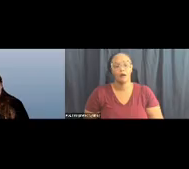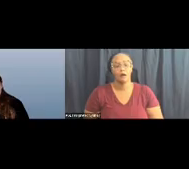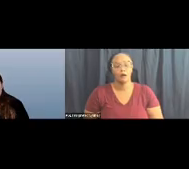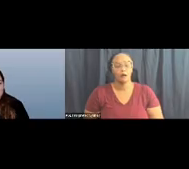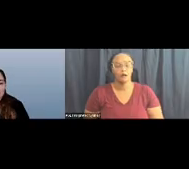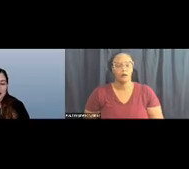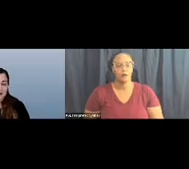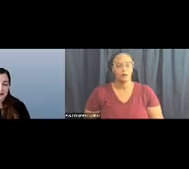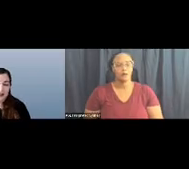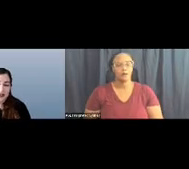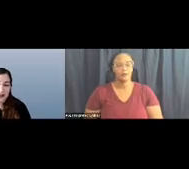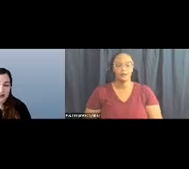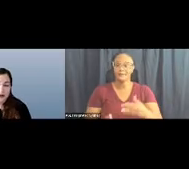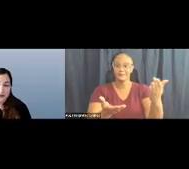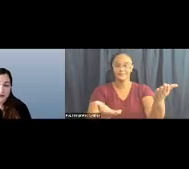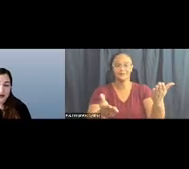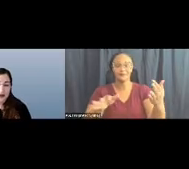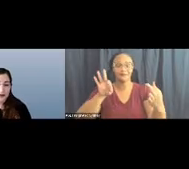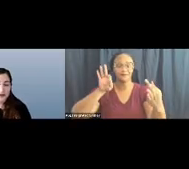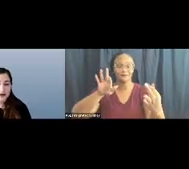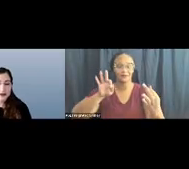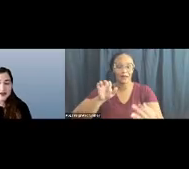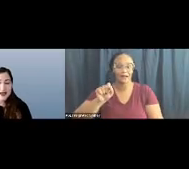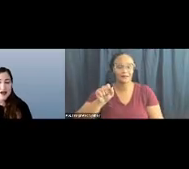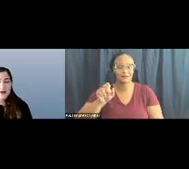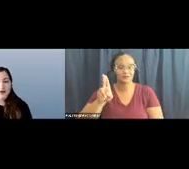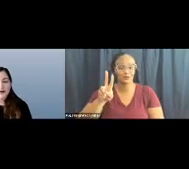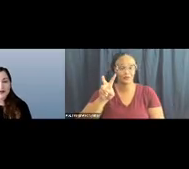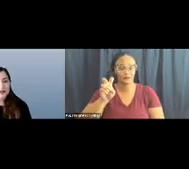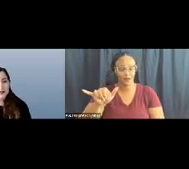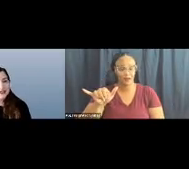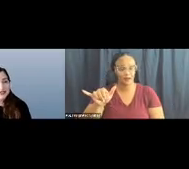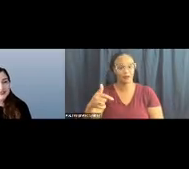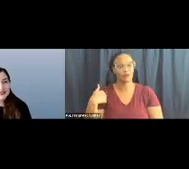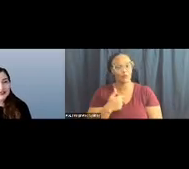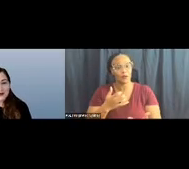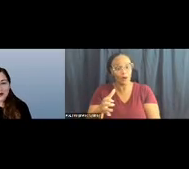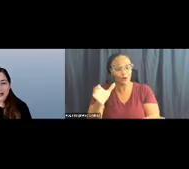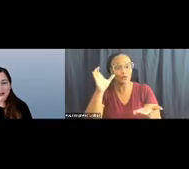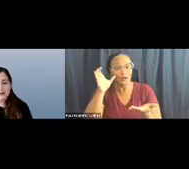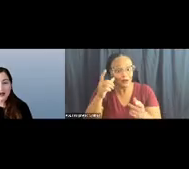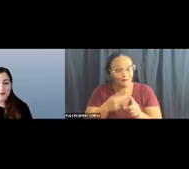we do have a feedback survey and we want to hear from you. What was your biggest takeaway